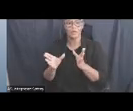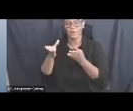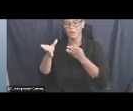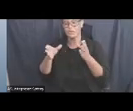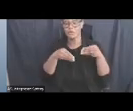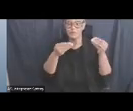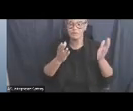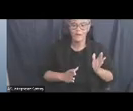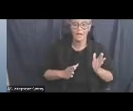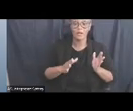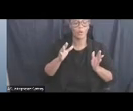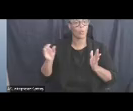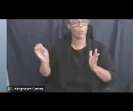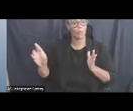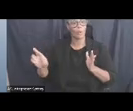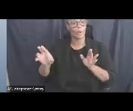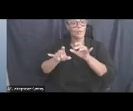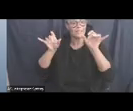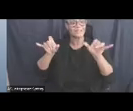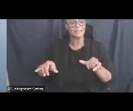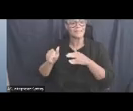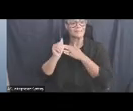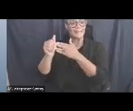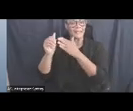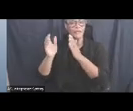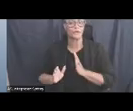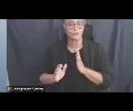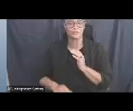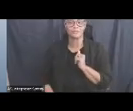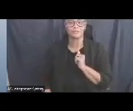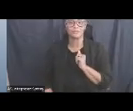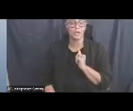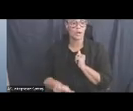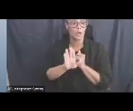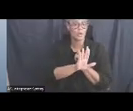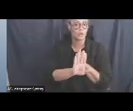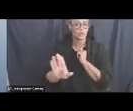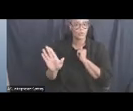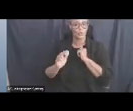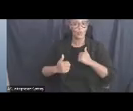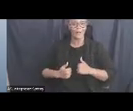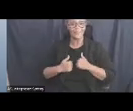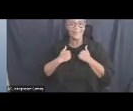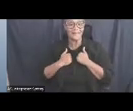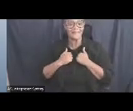for families, parents, and students, your lived experience, voice, and advocacy are central to